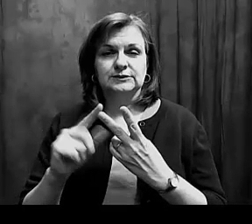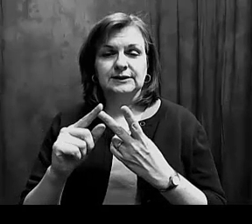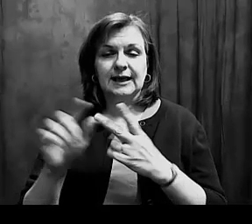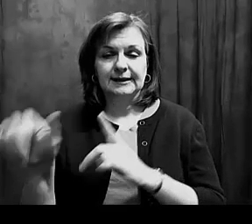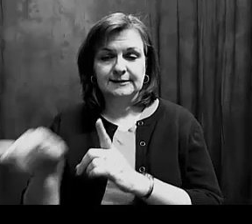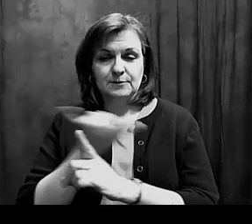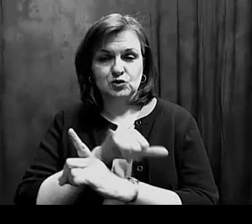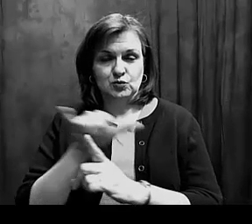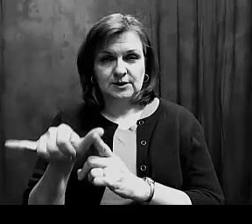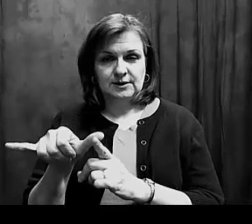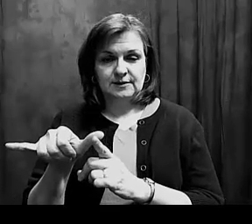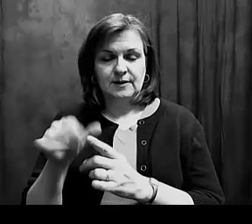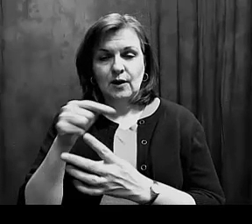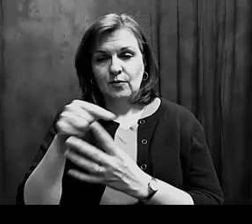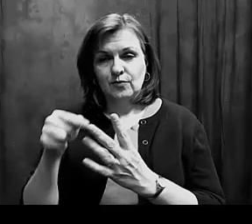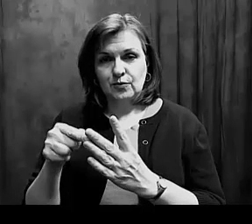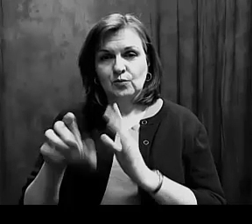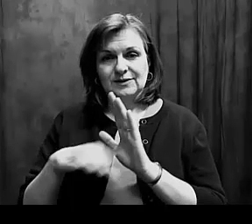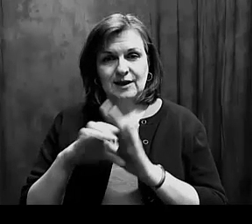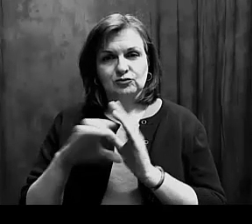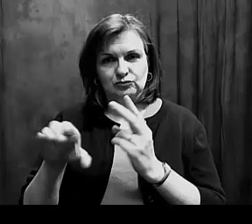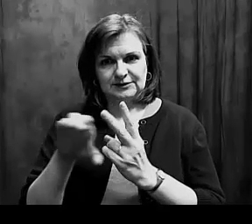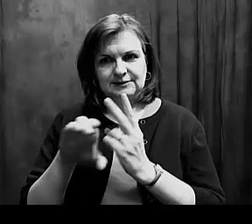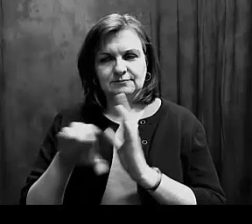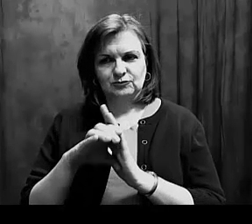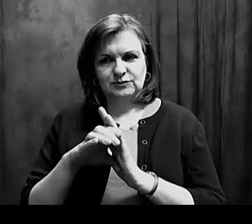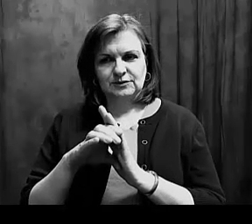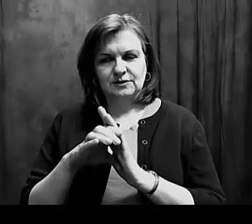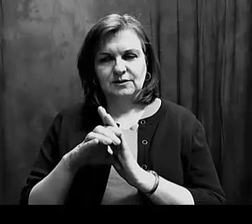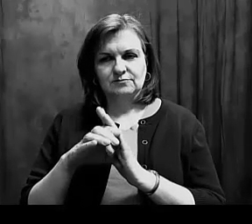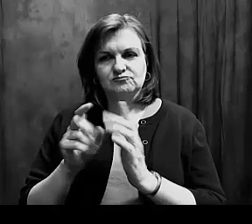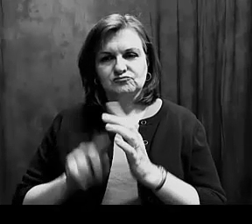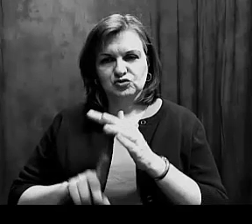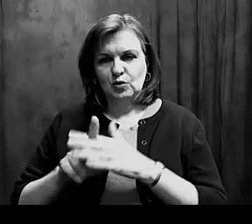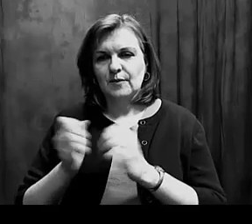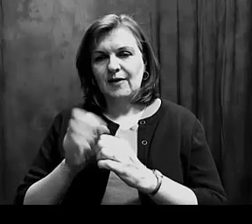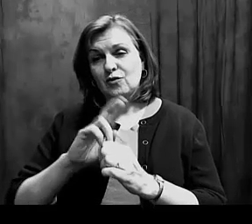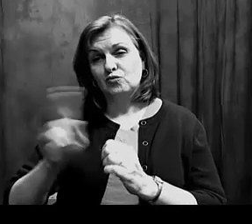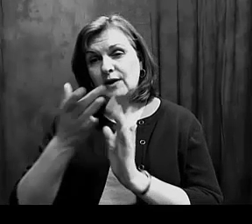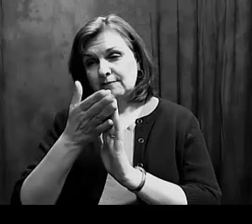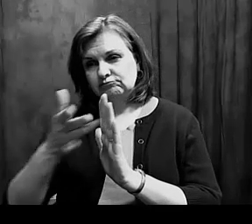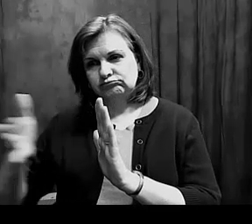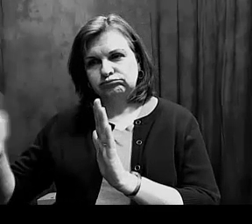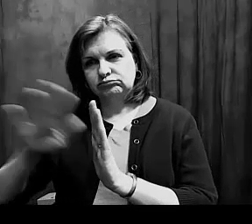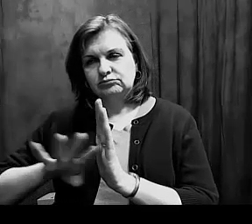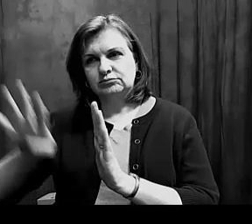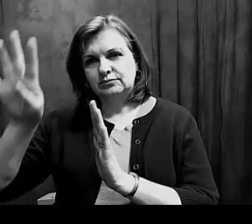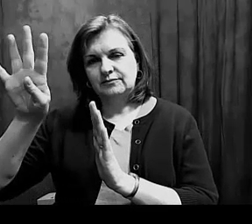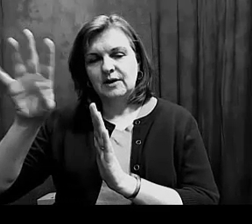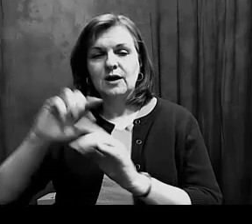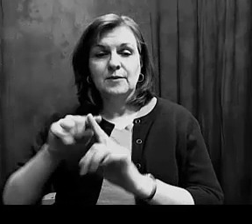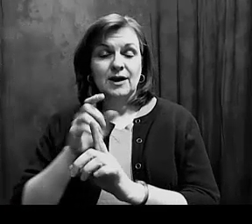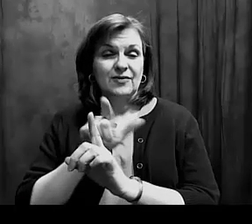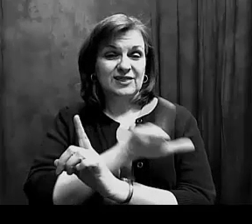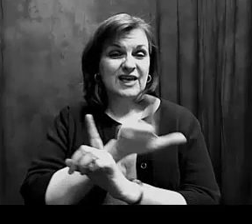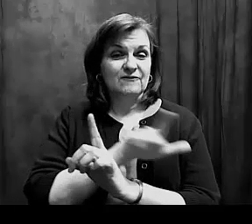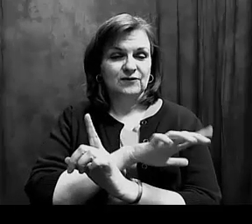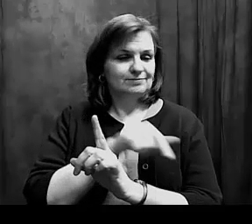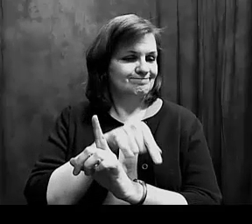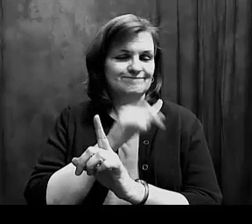those are derived characters for the organisms on the right side of our tree but if we actually start to the left we don't see